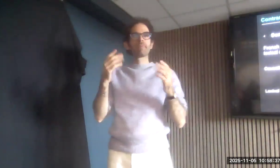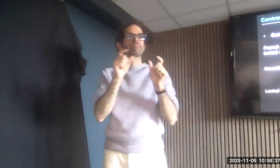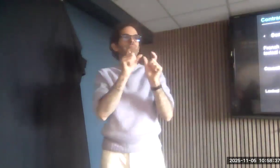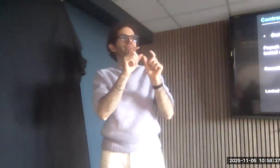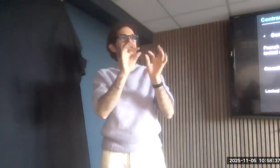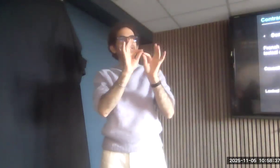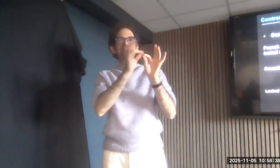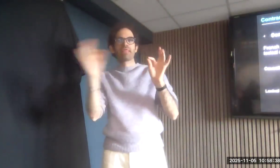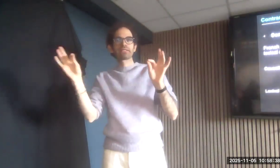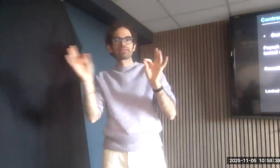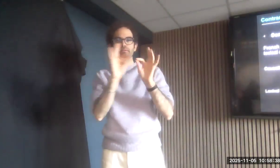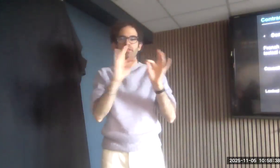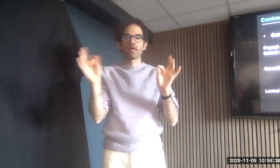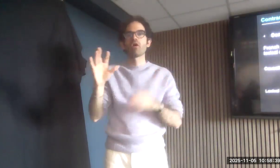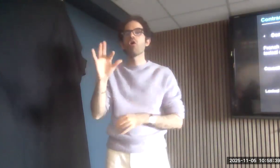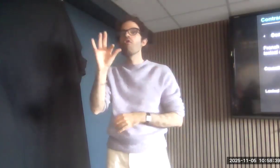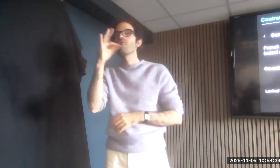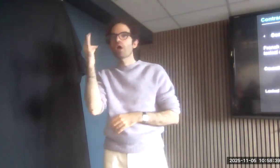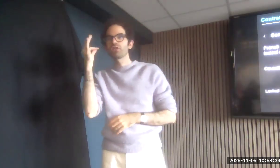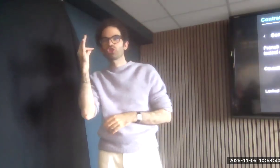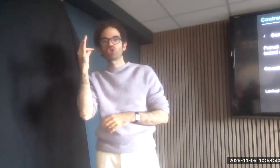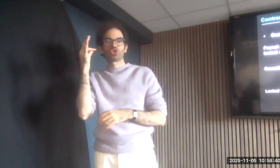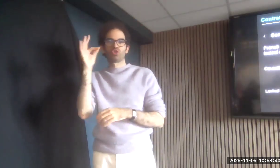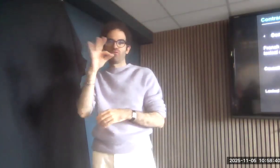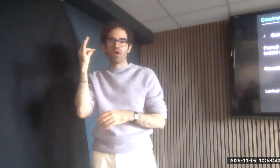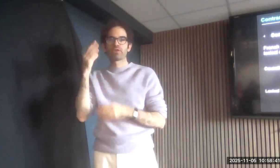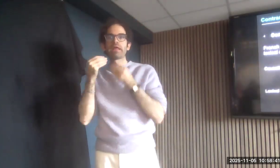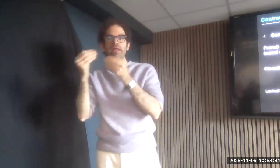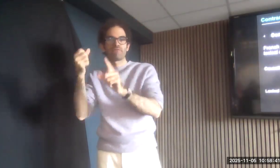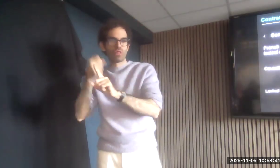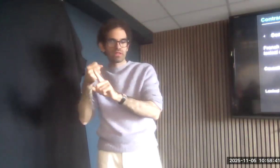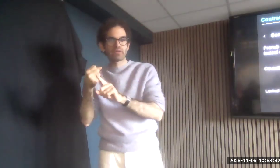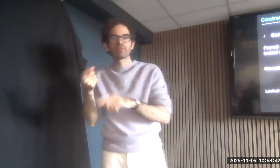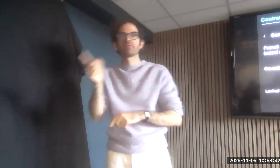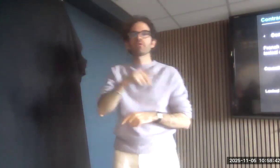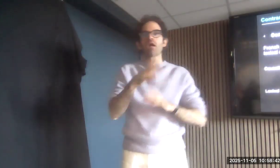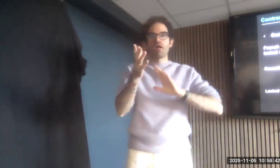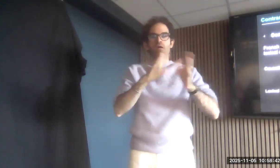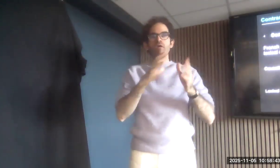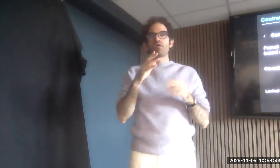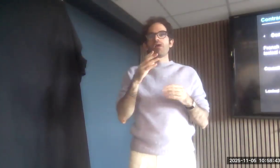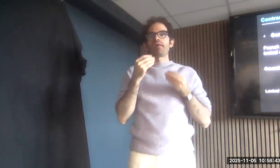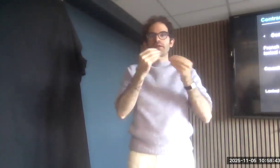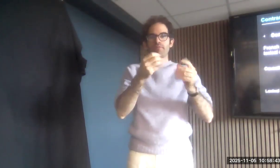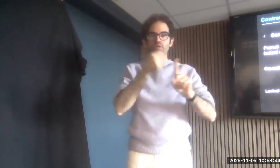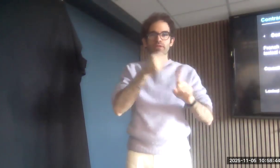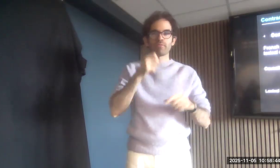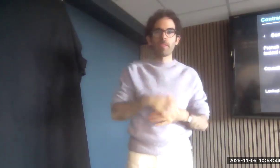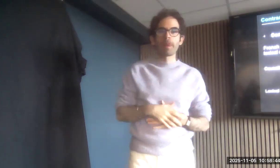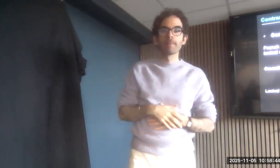as a causative.